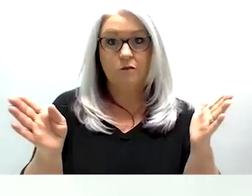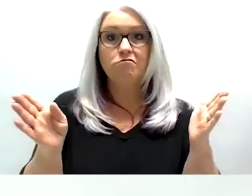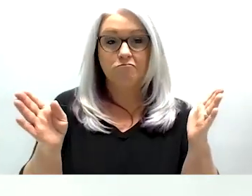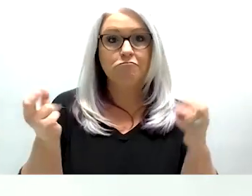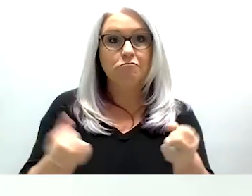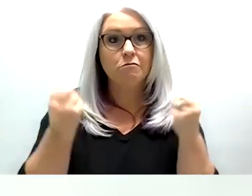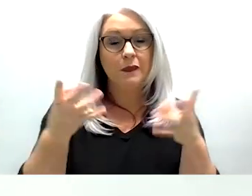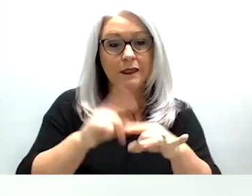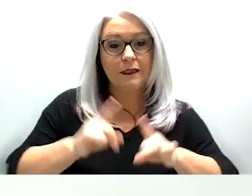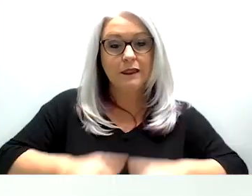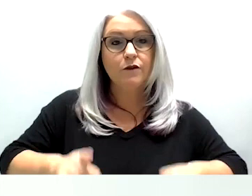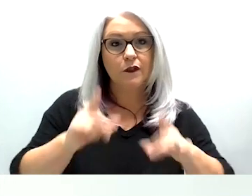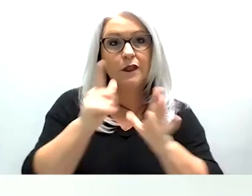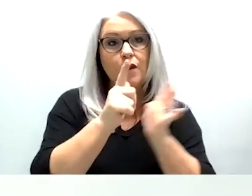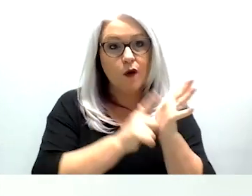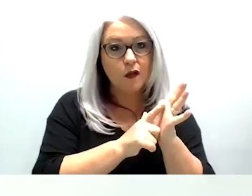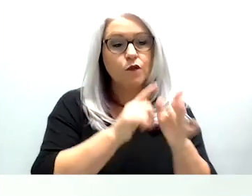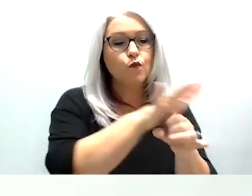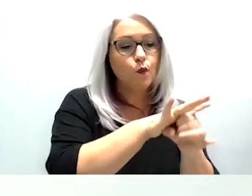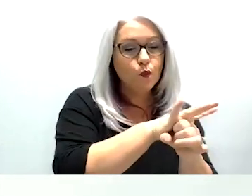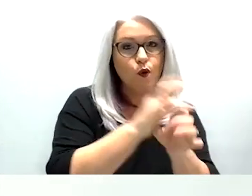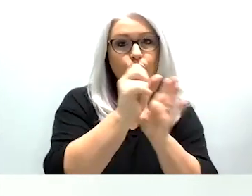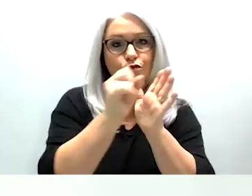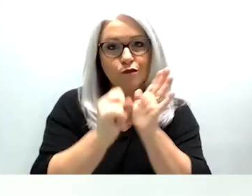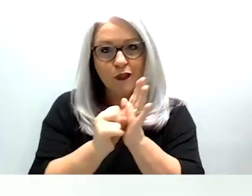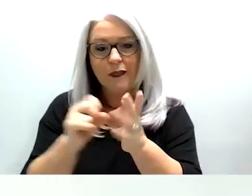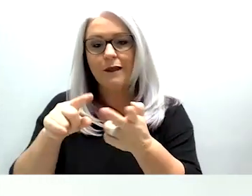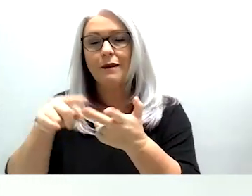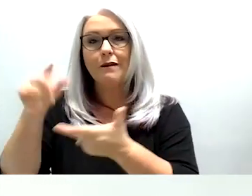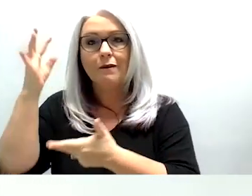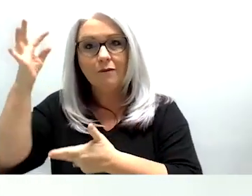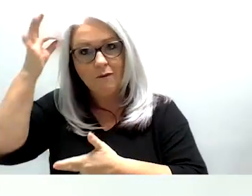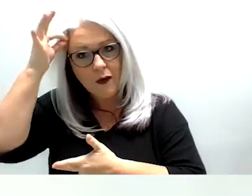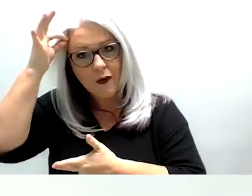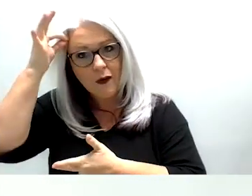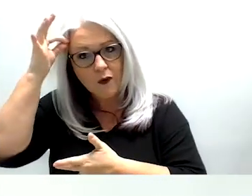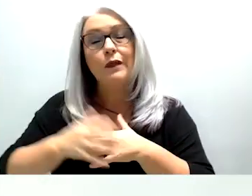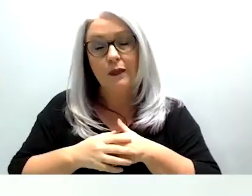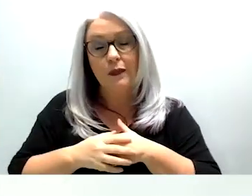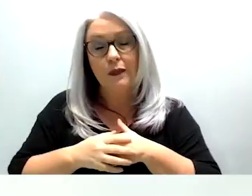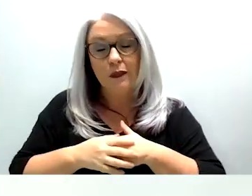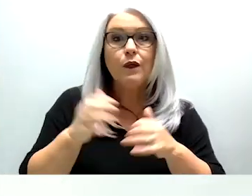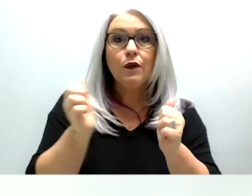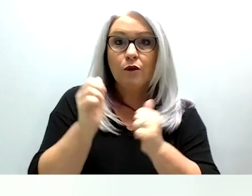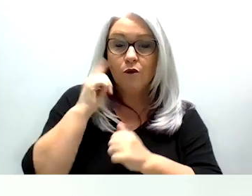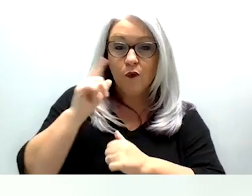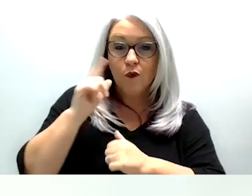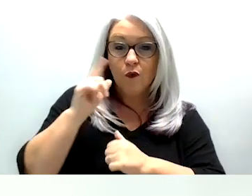local, state and Federal level, which provide protections for people with disabilities. And so that would include most